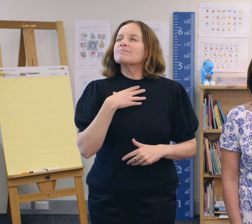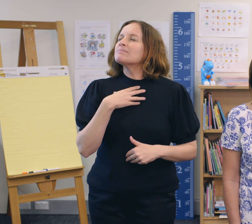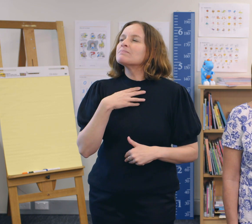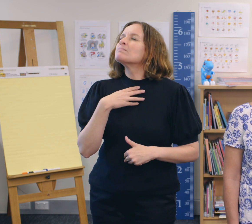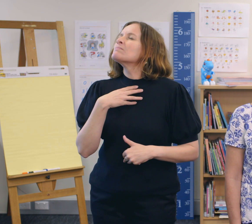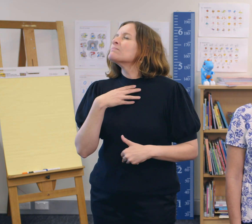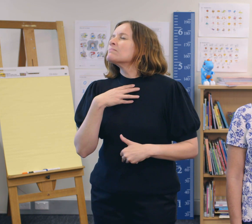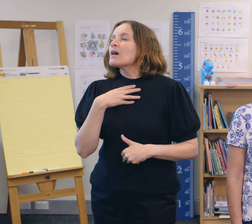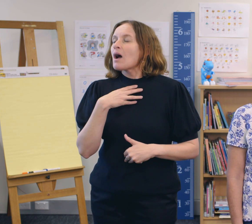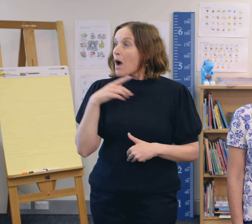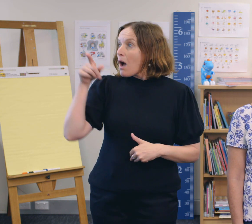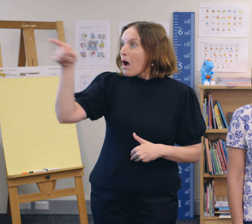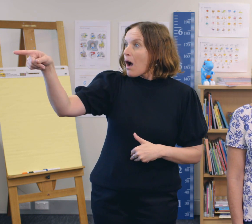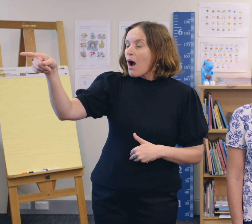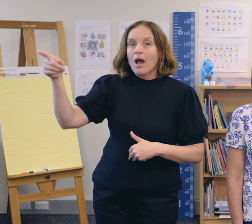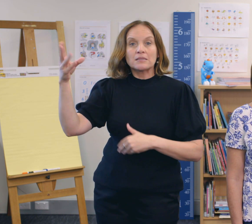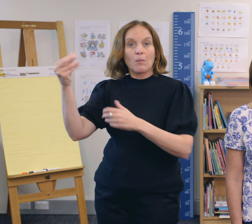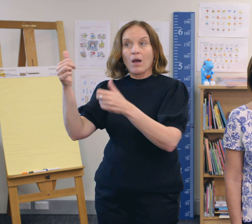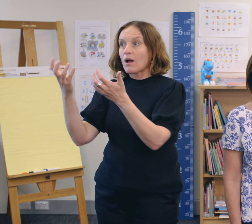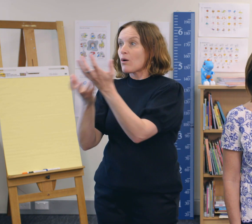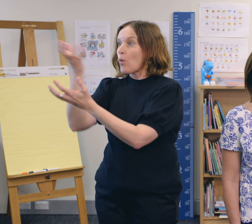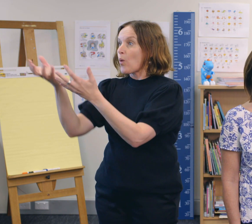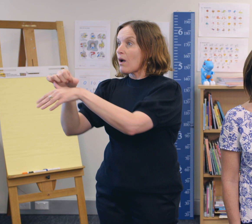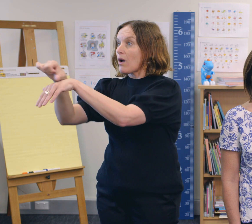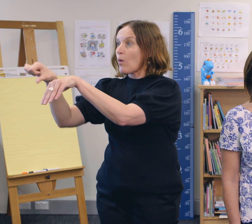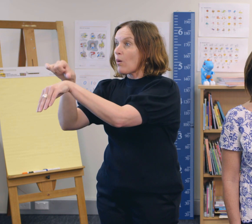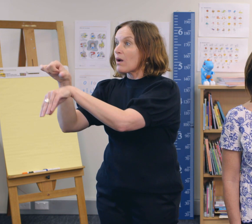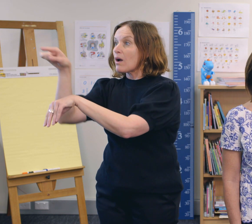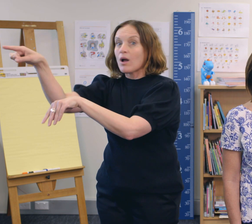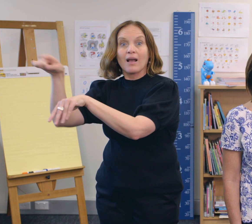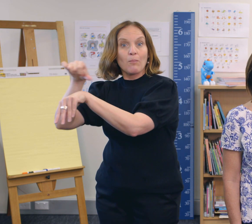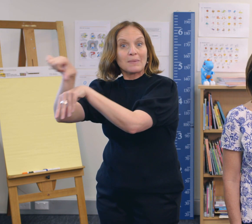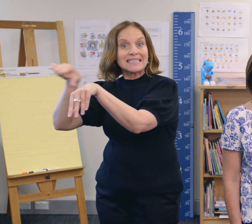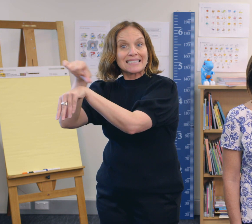Is someone baking cookies in the kitchen?